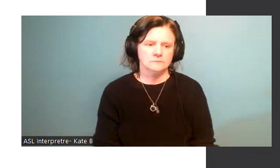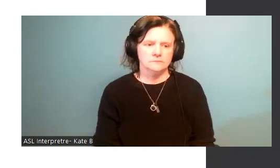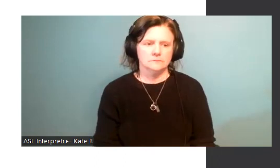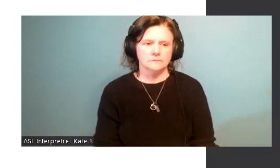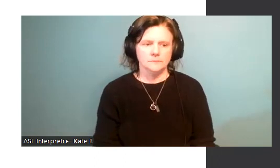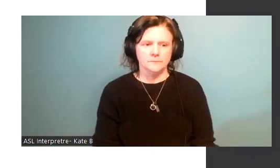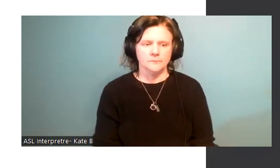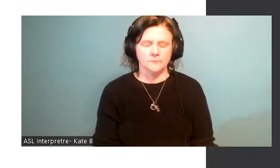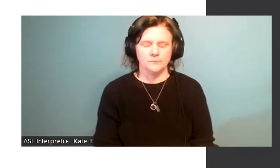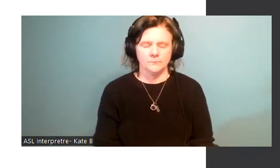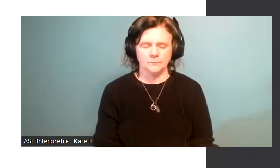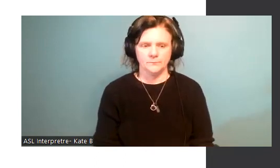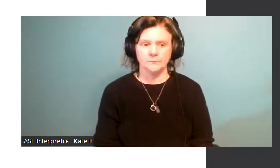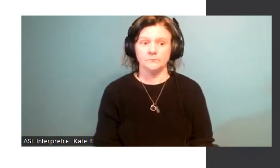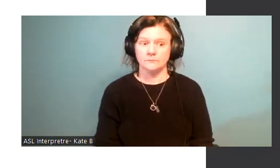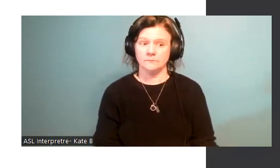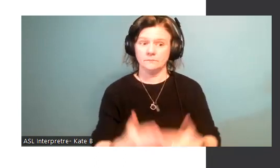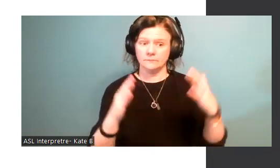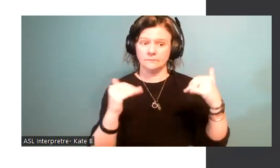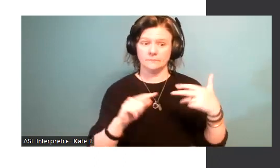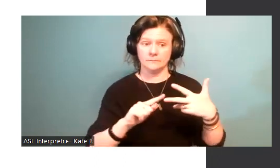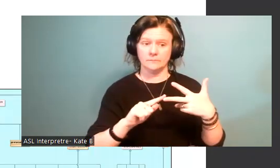you could trigger it, but don't trigger it on